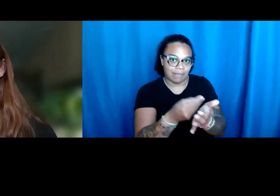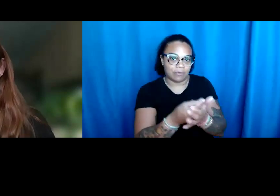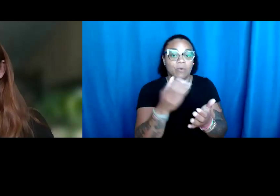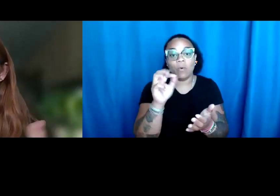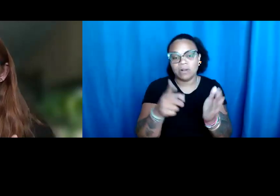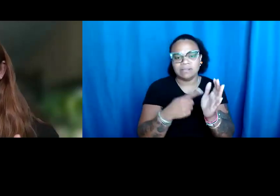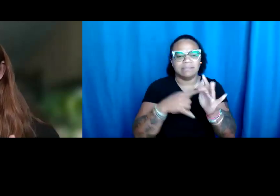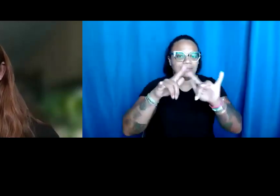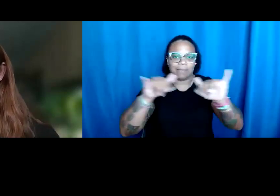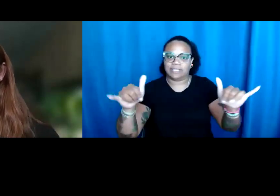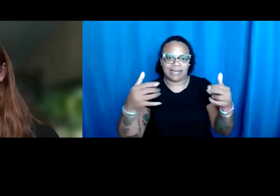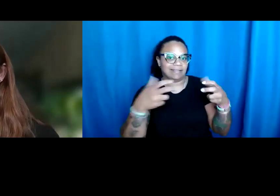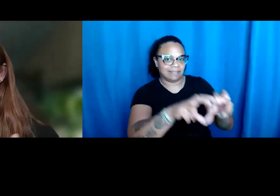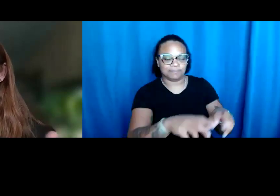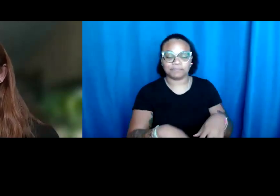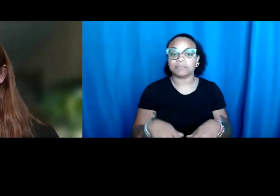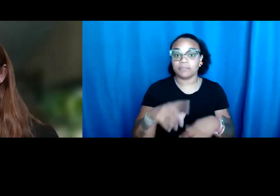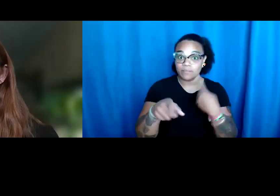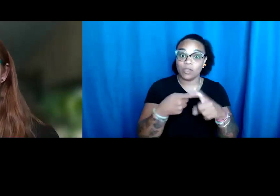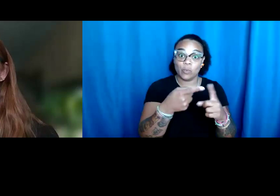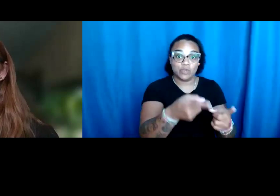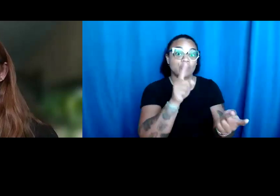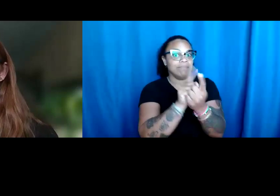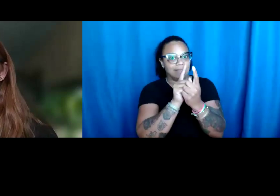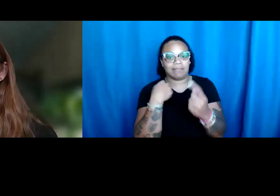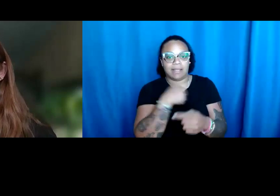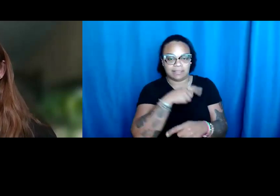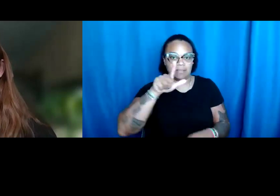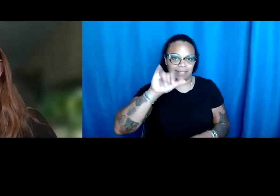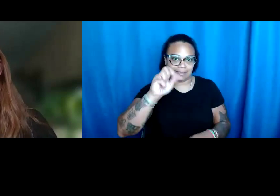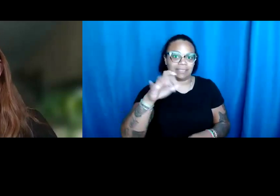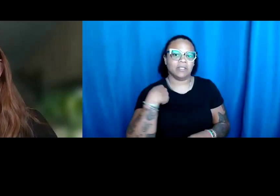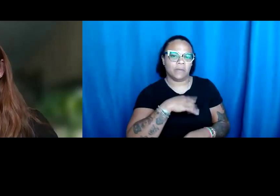So when you come in the door at LISC we will assess where you are, what your current needs